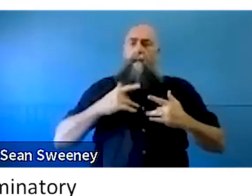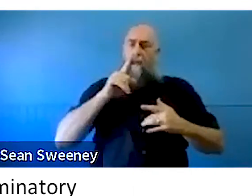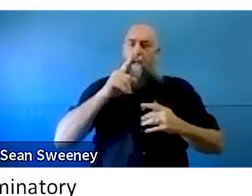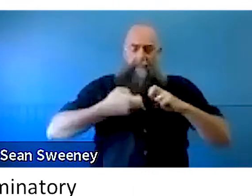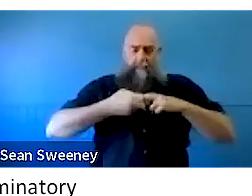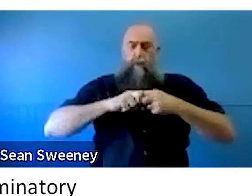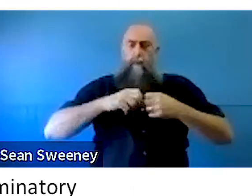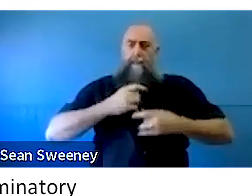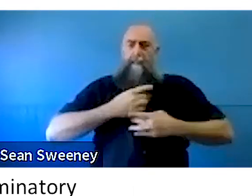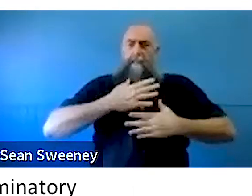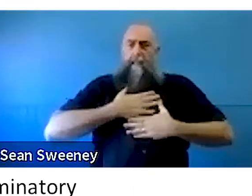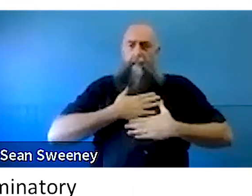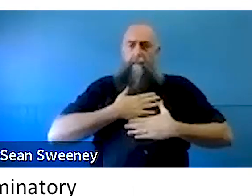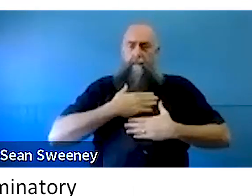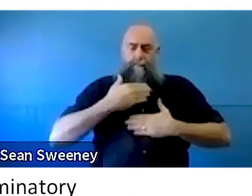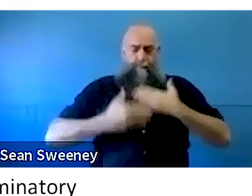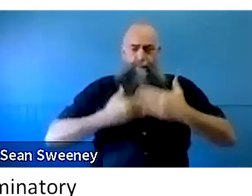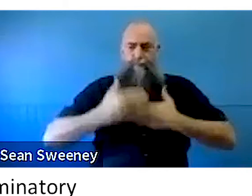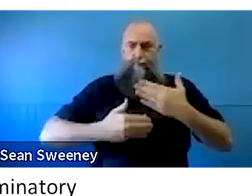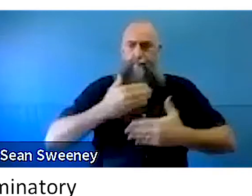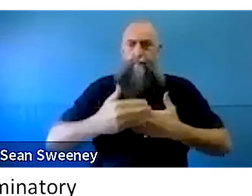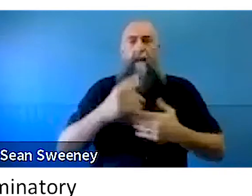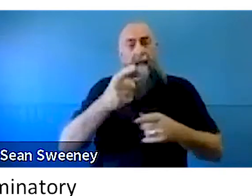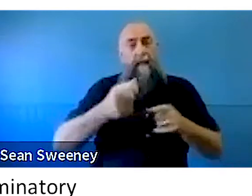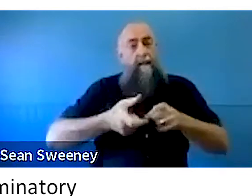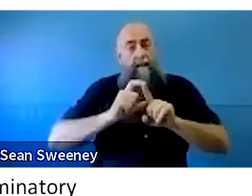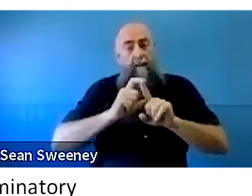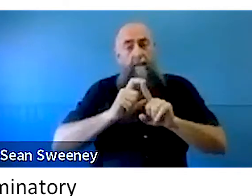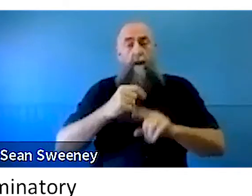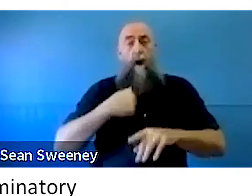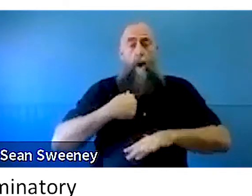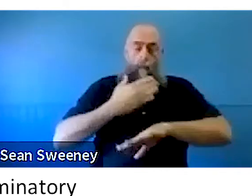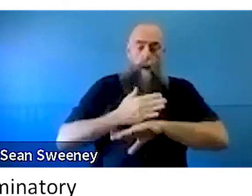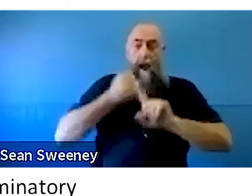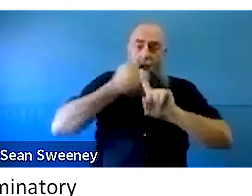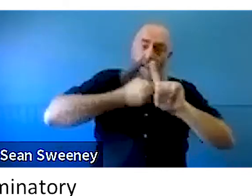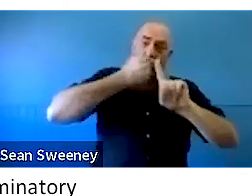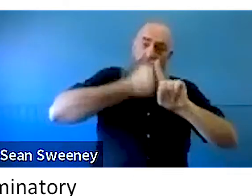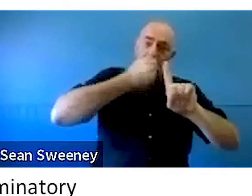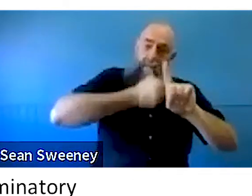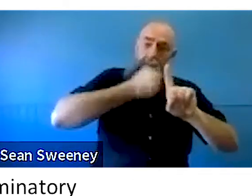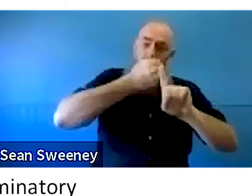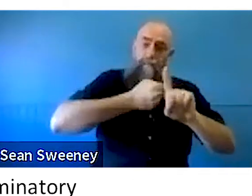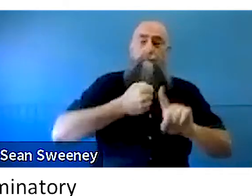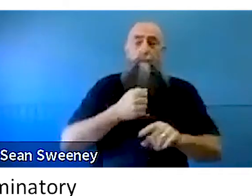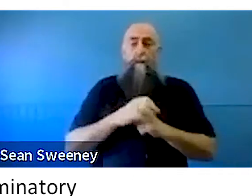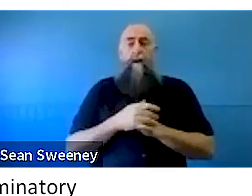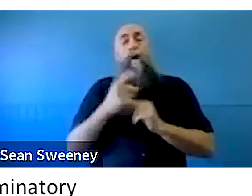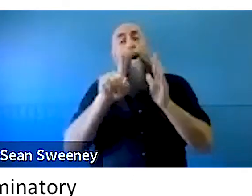One of the difficulties with being in an advocacy position, I have